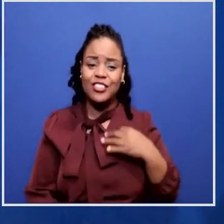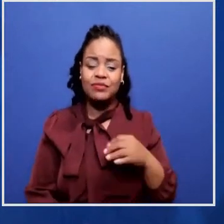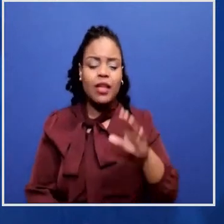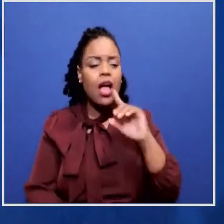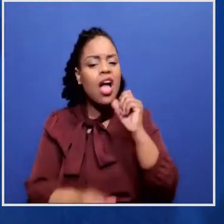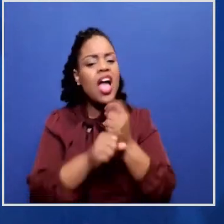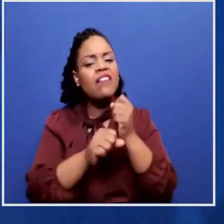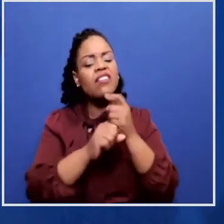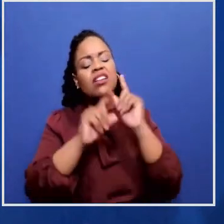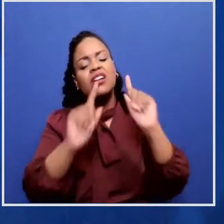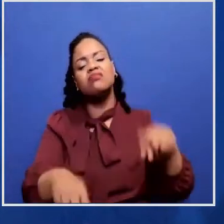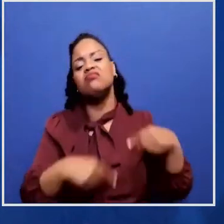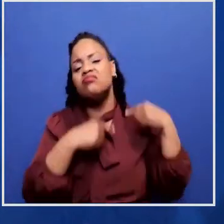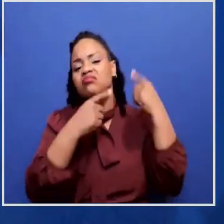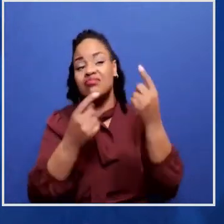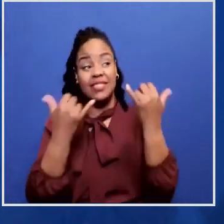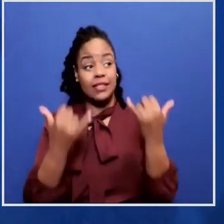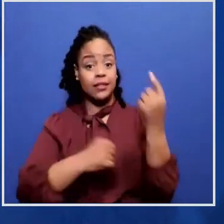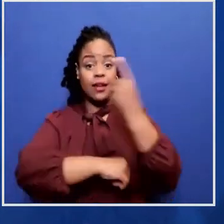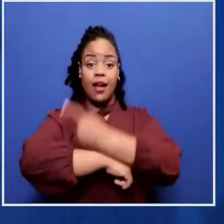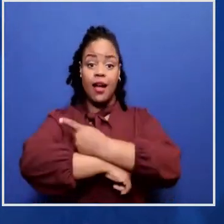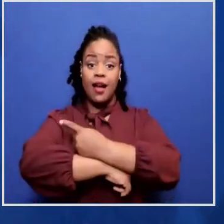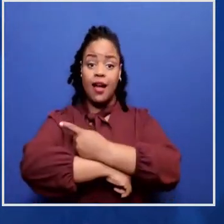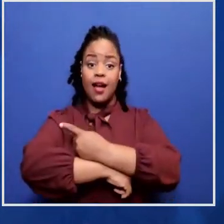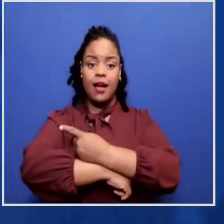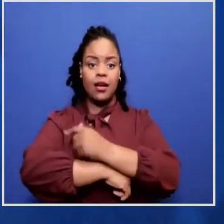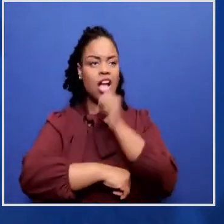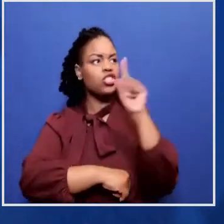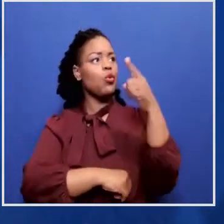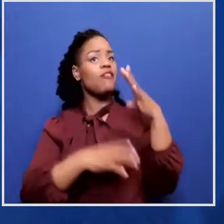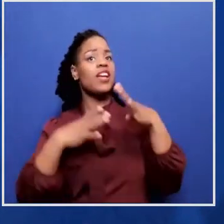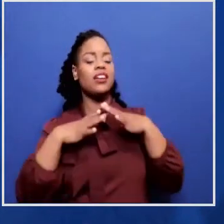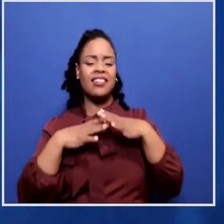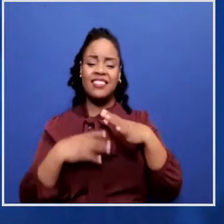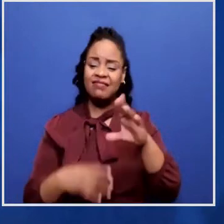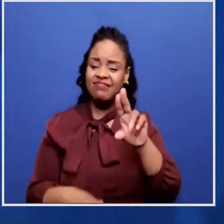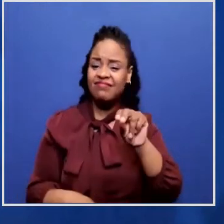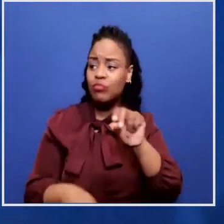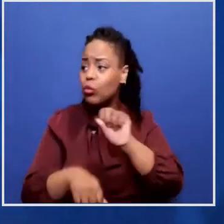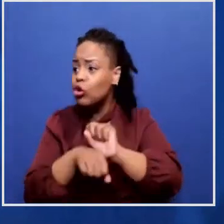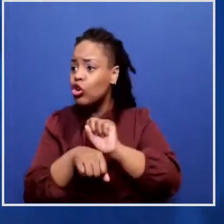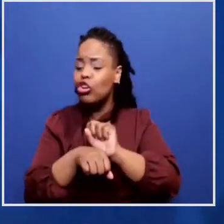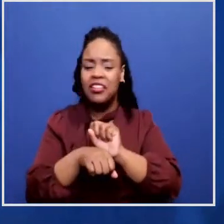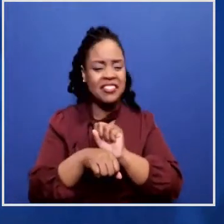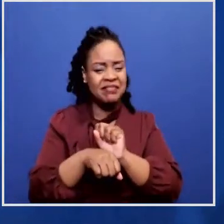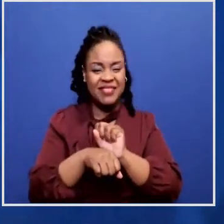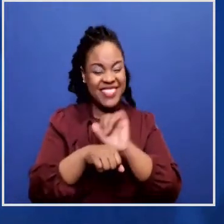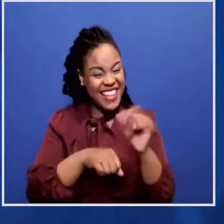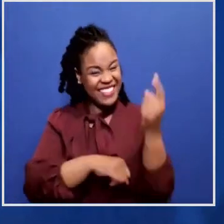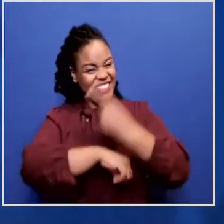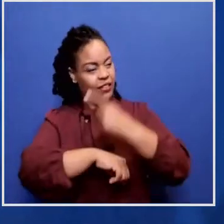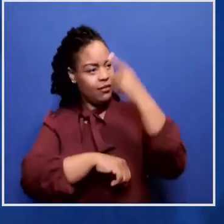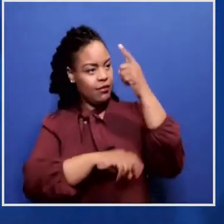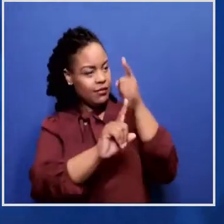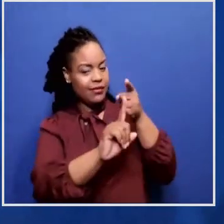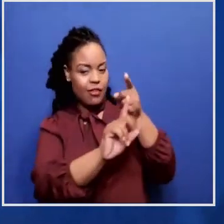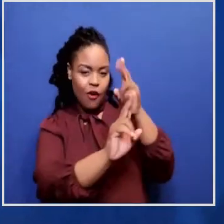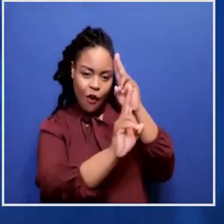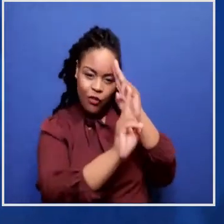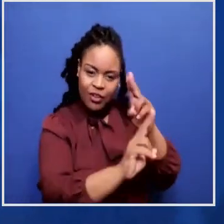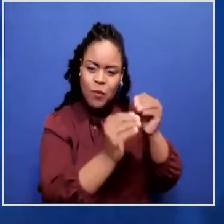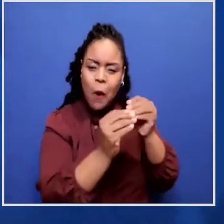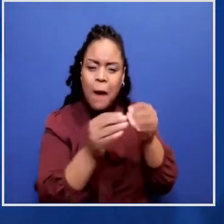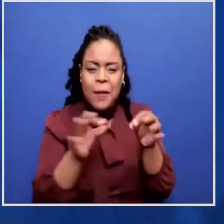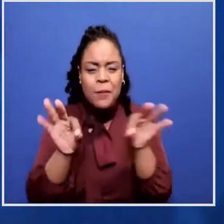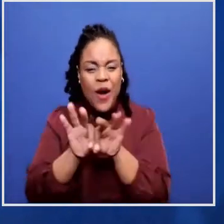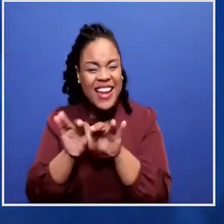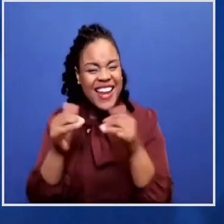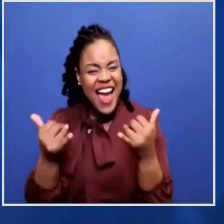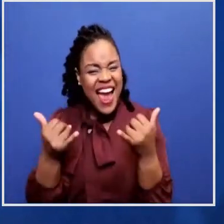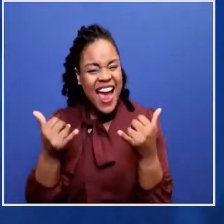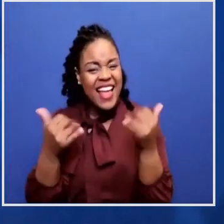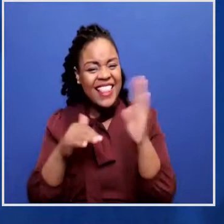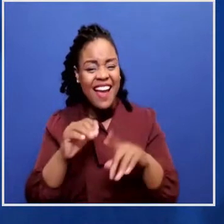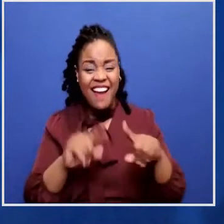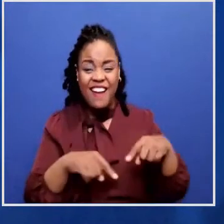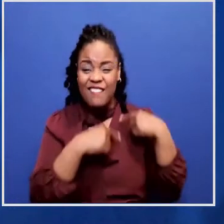VOLUNTEER.